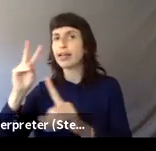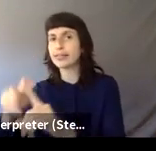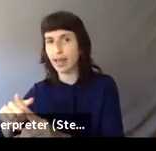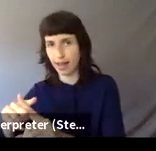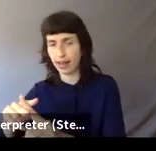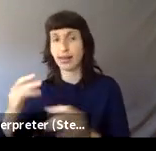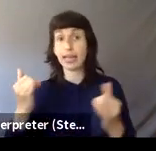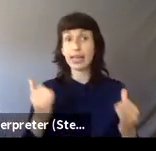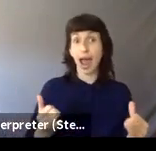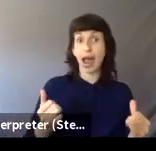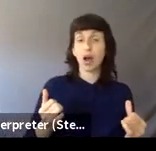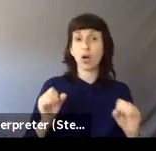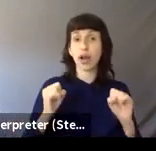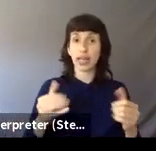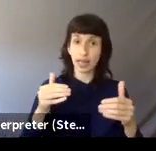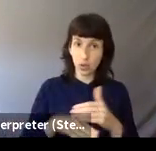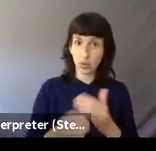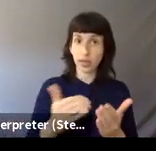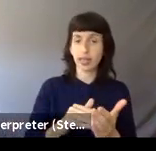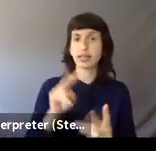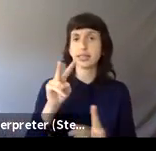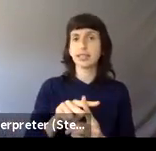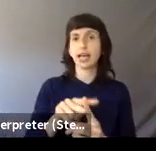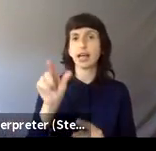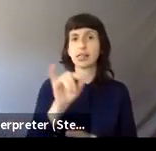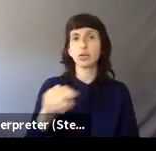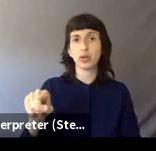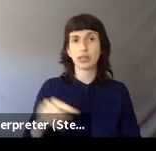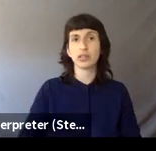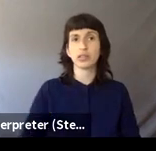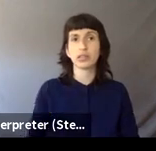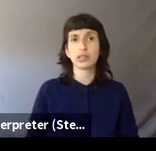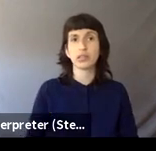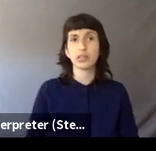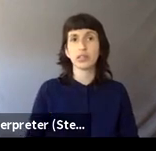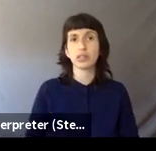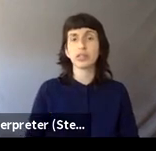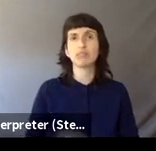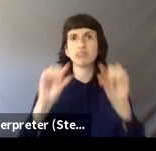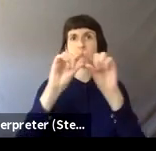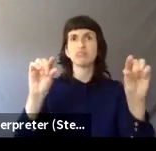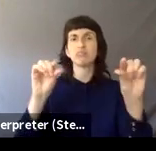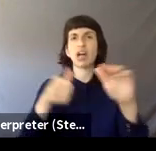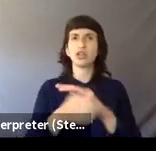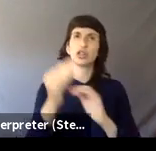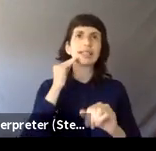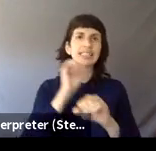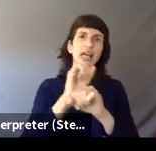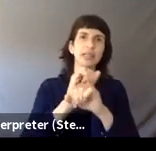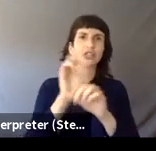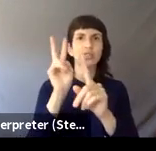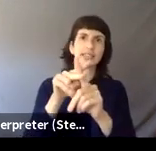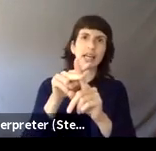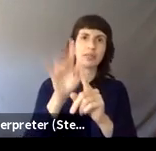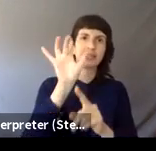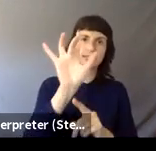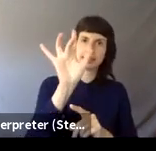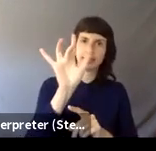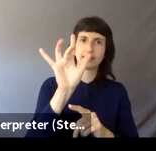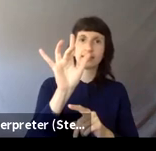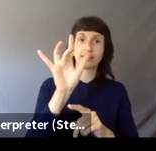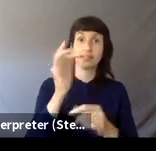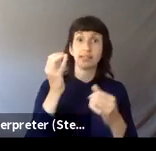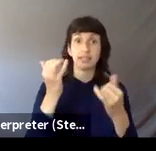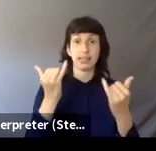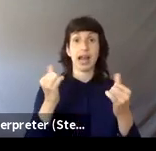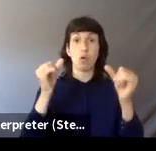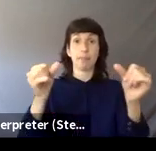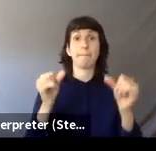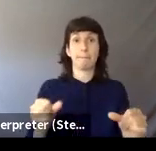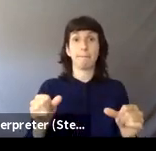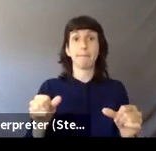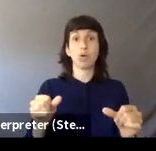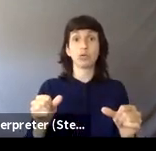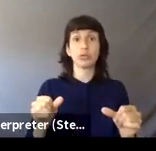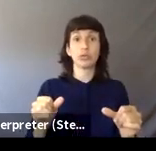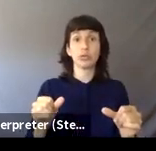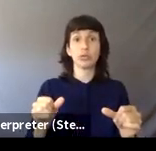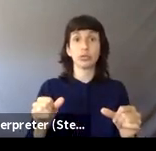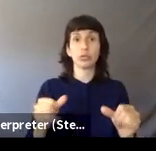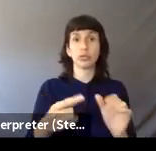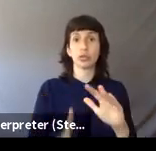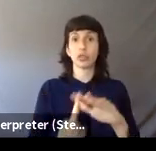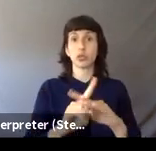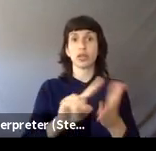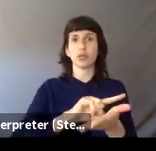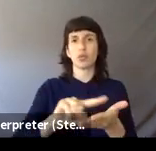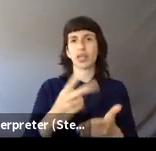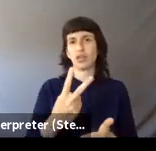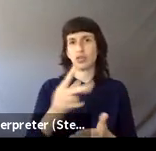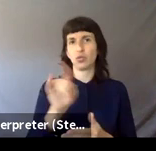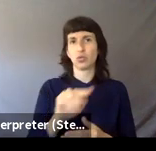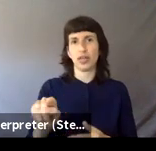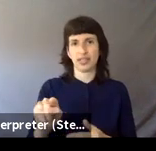I'm just going to save this. So now when I save, I saved it but I didn't assign it.